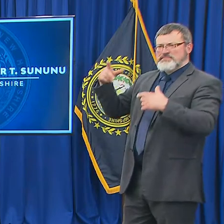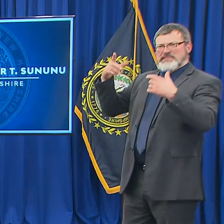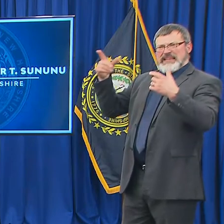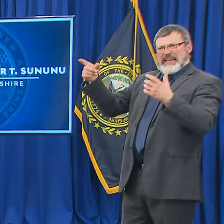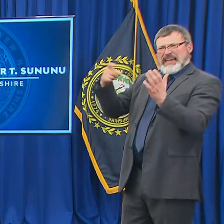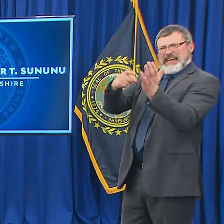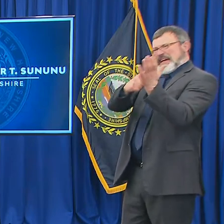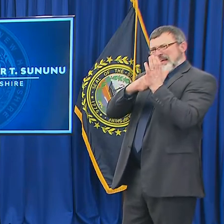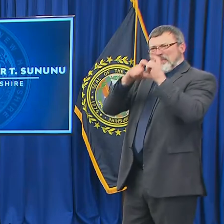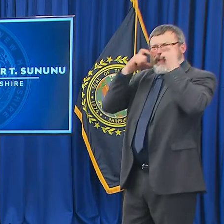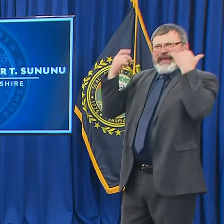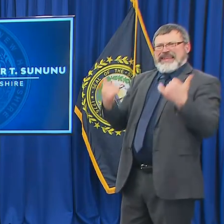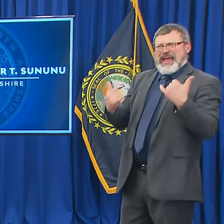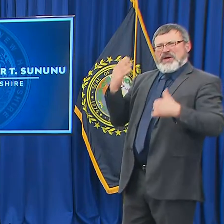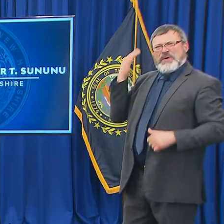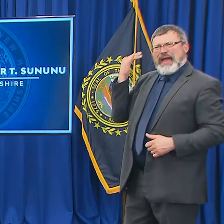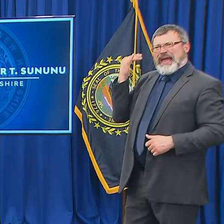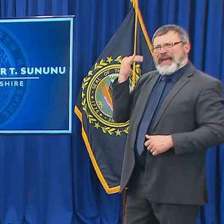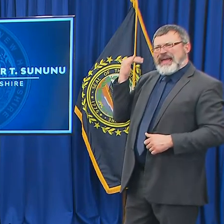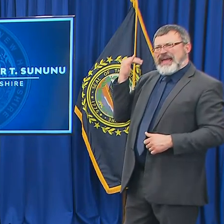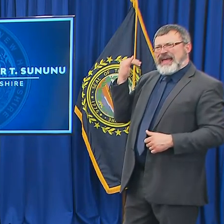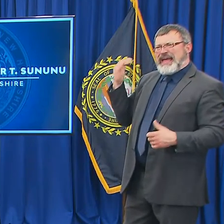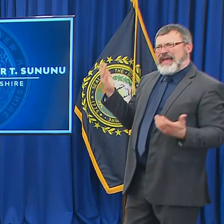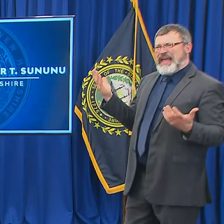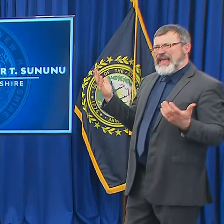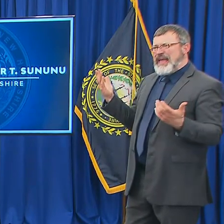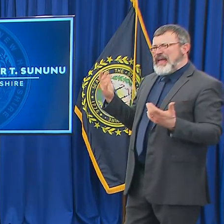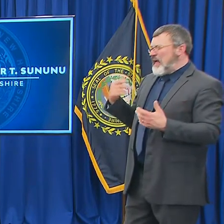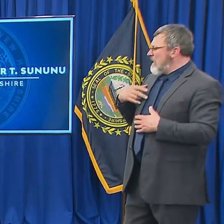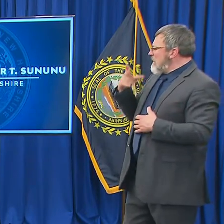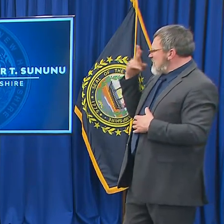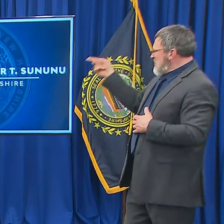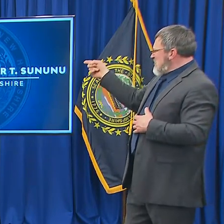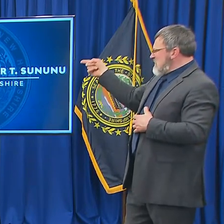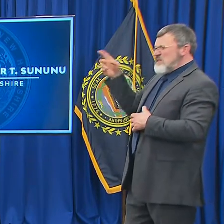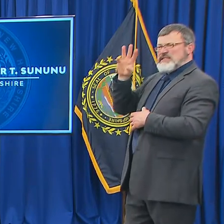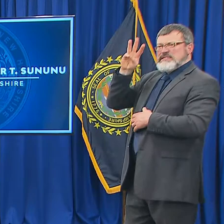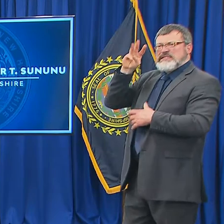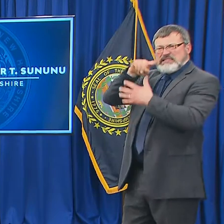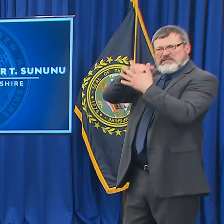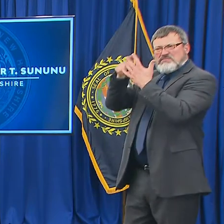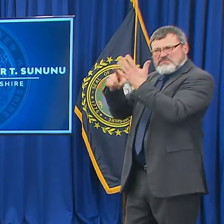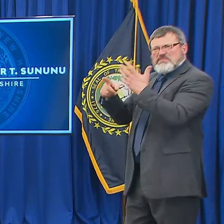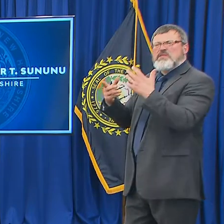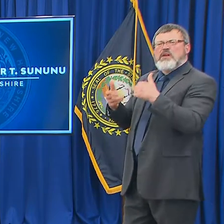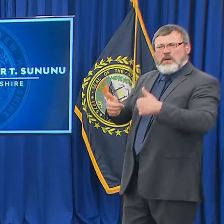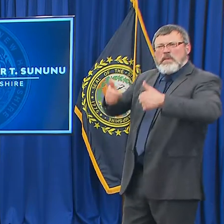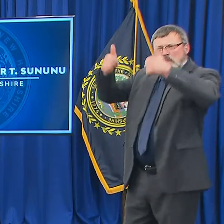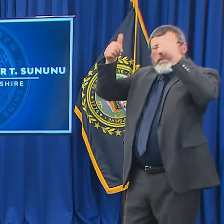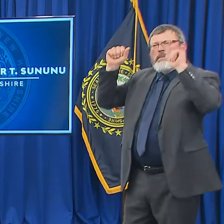and my guess it's likely going to keep going up that number of towns with Cove. Right when you see co-ops and Grafton